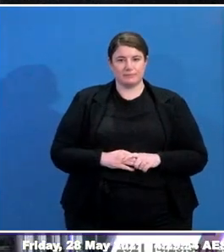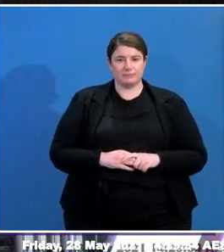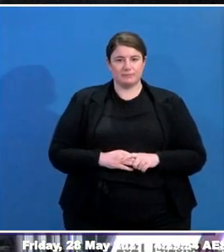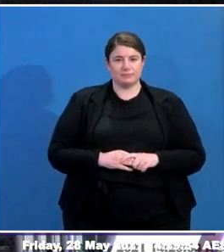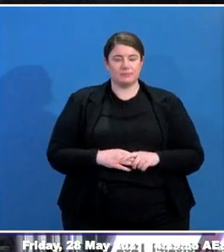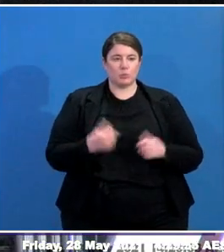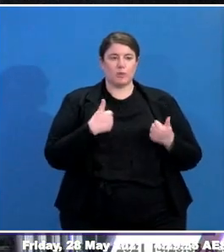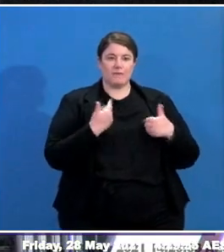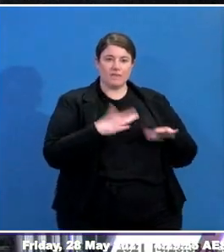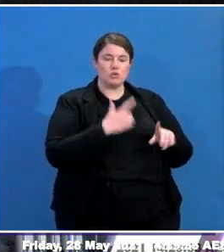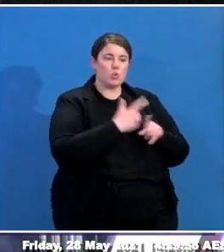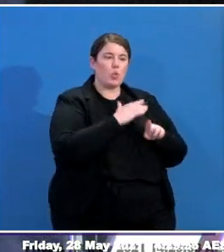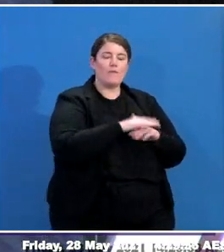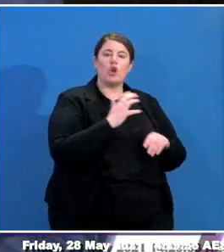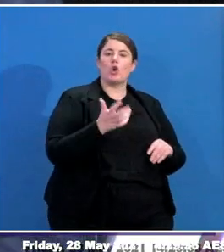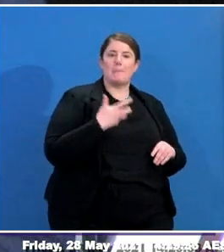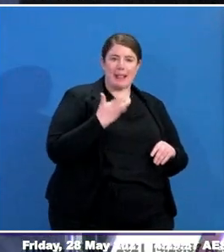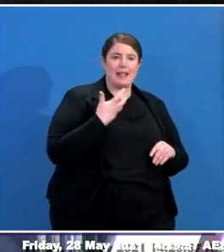We've talked a bit about complaints and in your statement